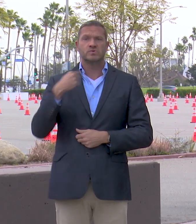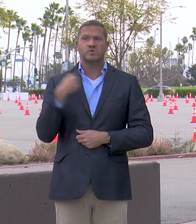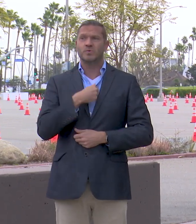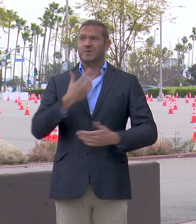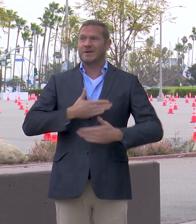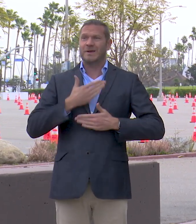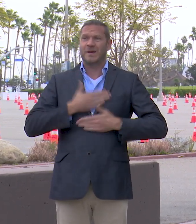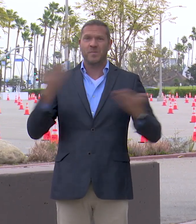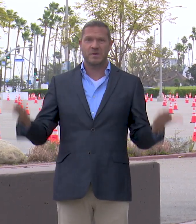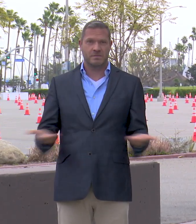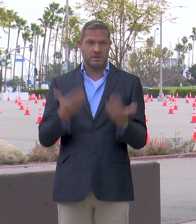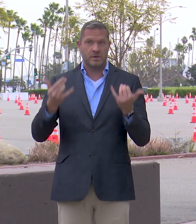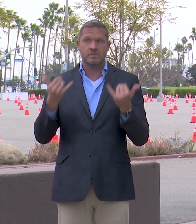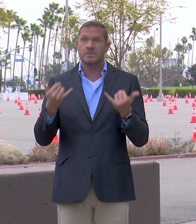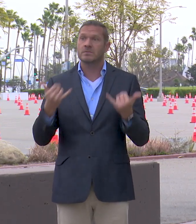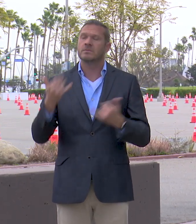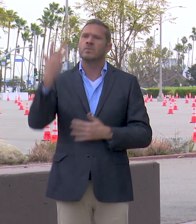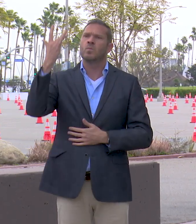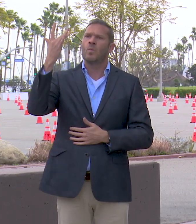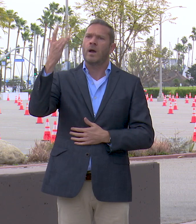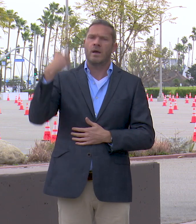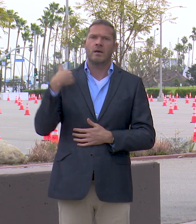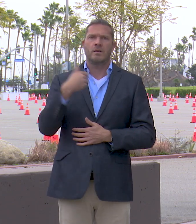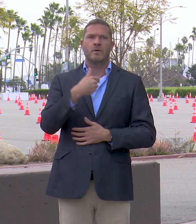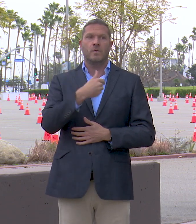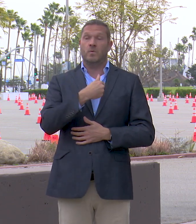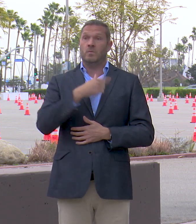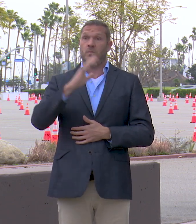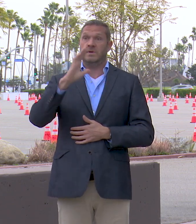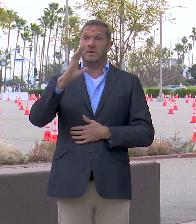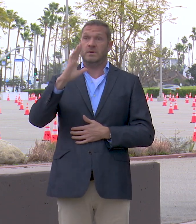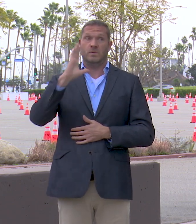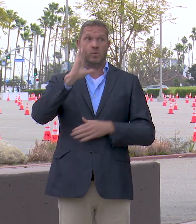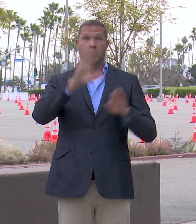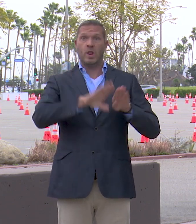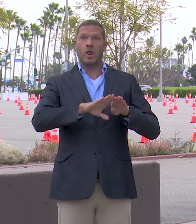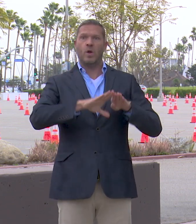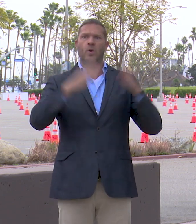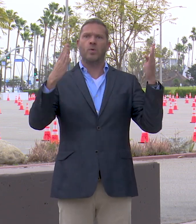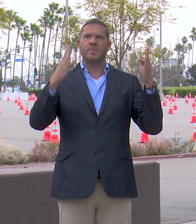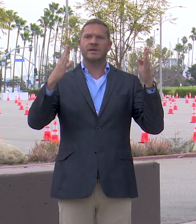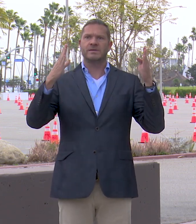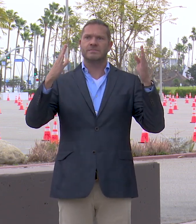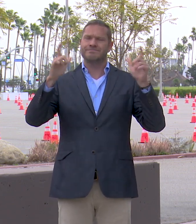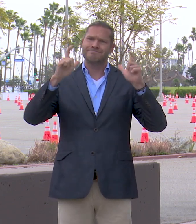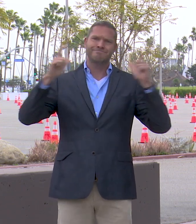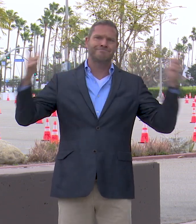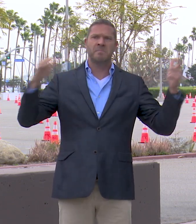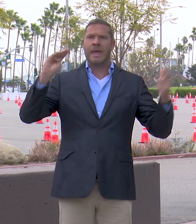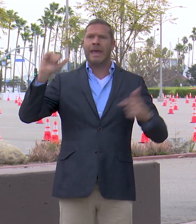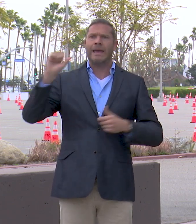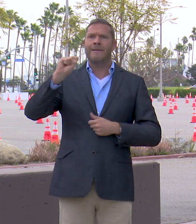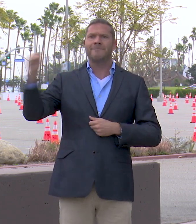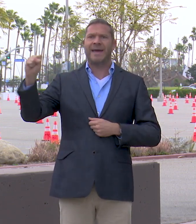on this day. We of course are opening up our mass vaccination site here at the Long Beach convention center